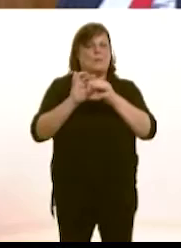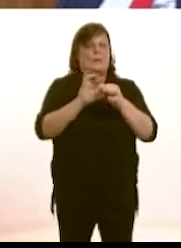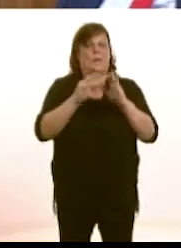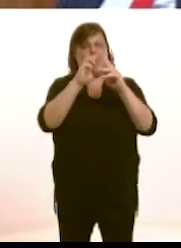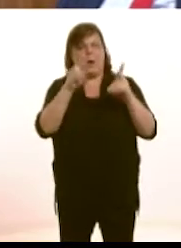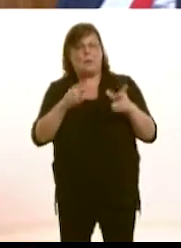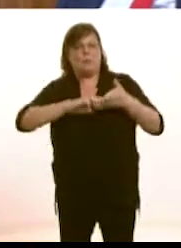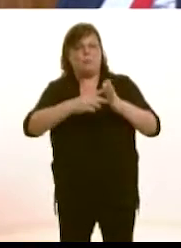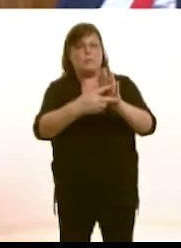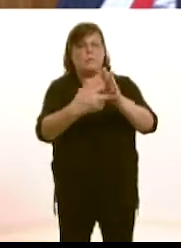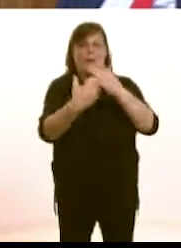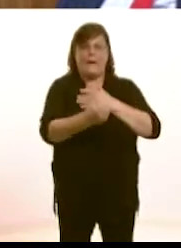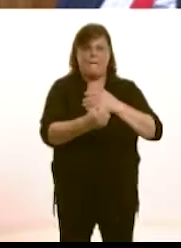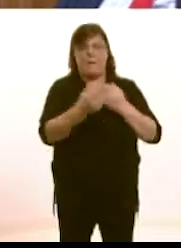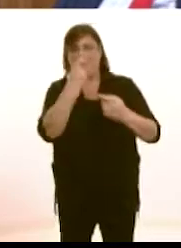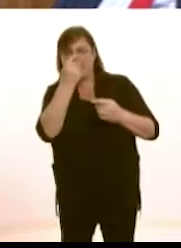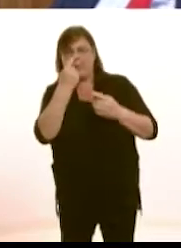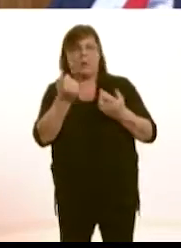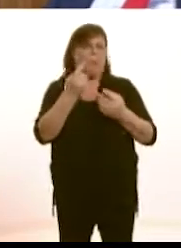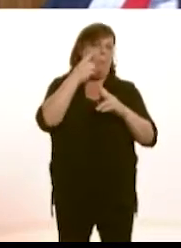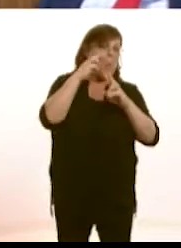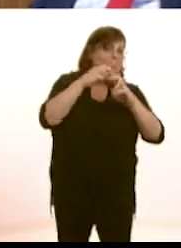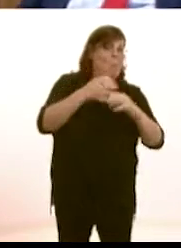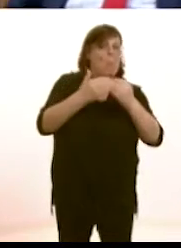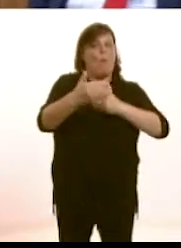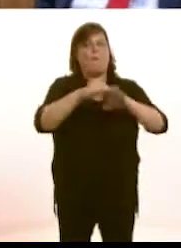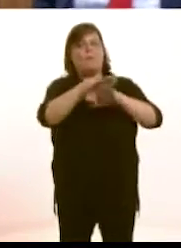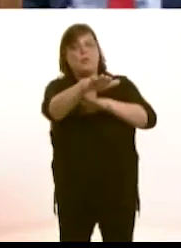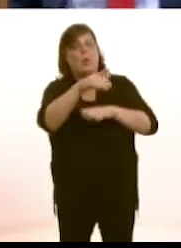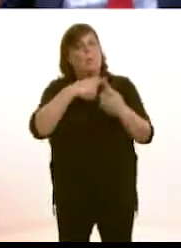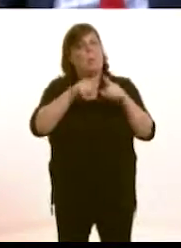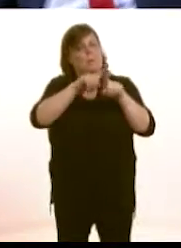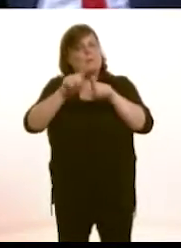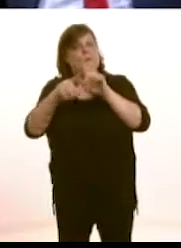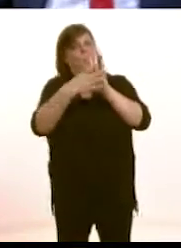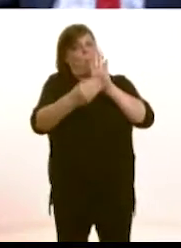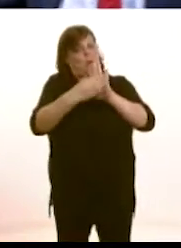in the future, and we would seek to provide what support we can in order for those models to be taken forward.